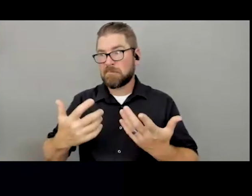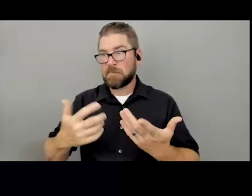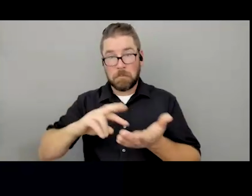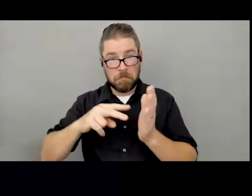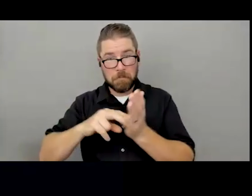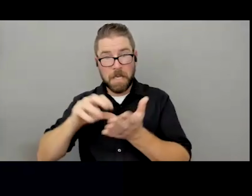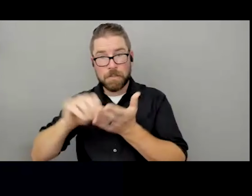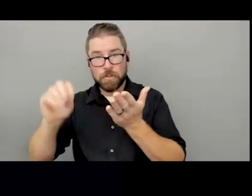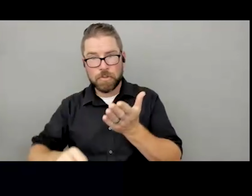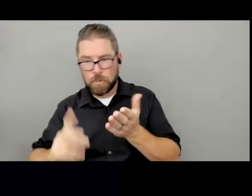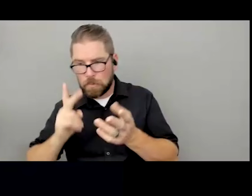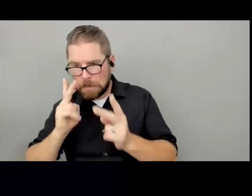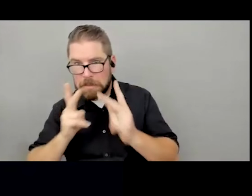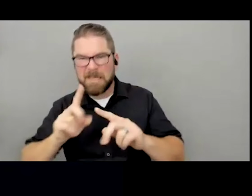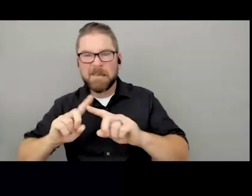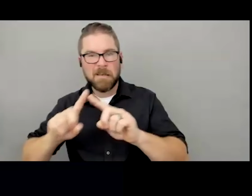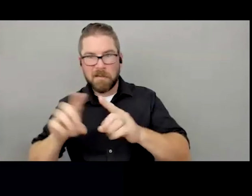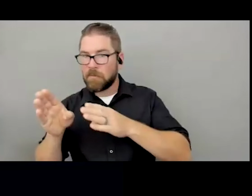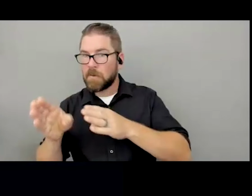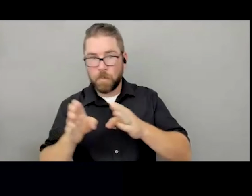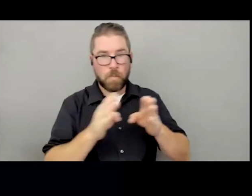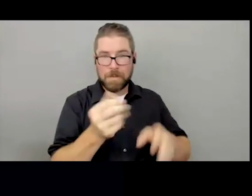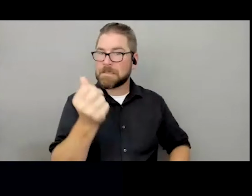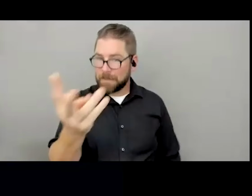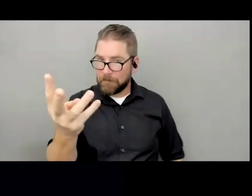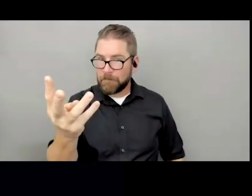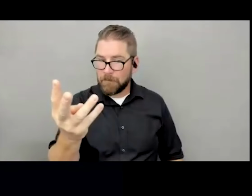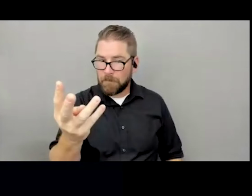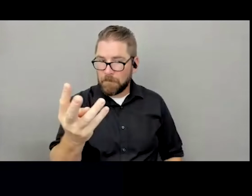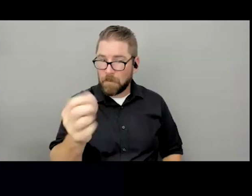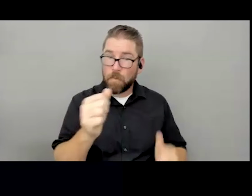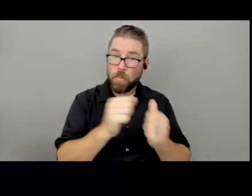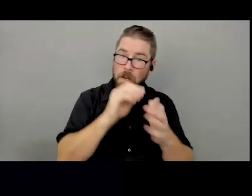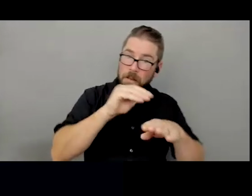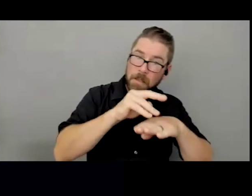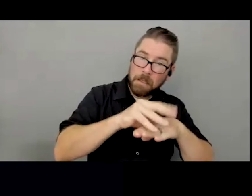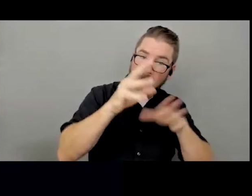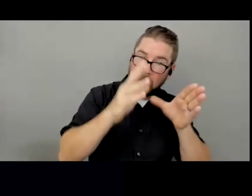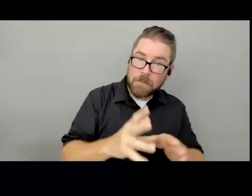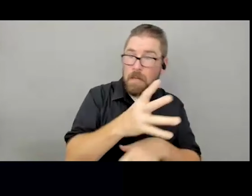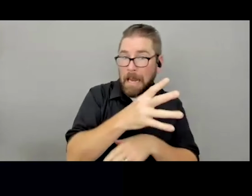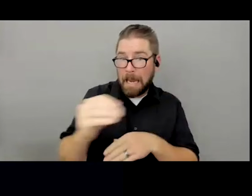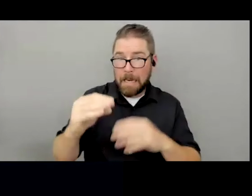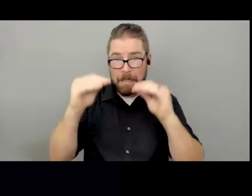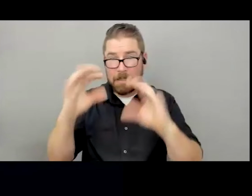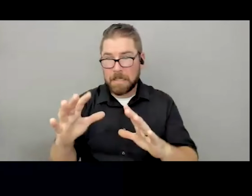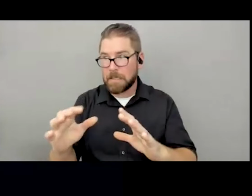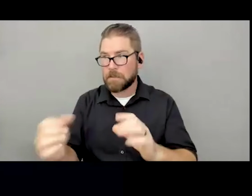comes through the counselor and with the instructor. So it's really at a certain point it would be on the student side